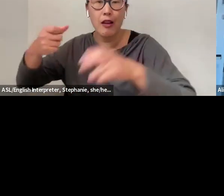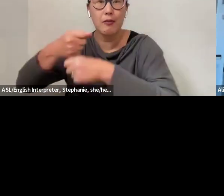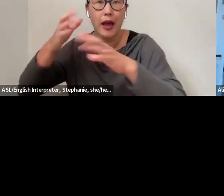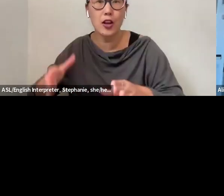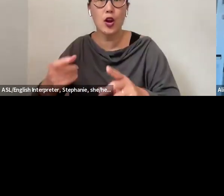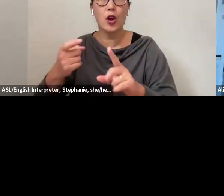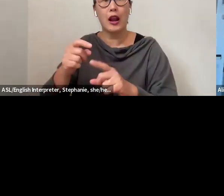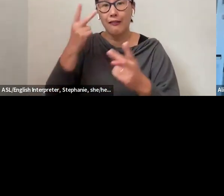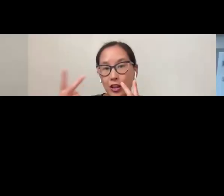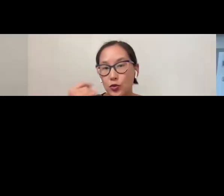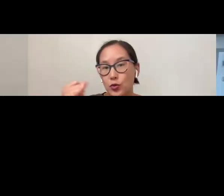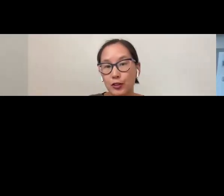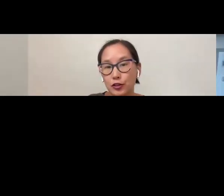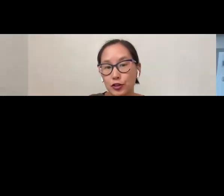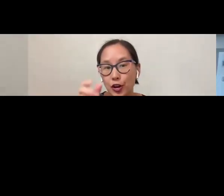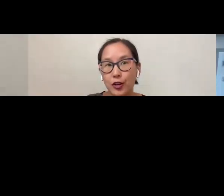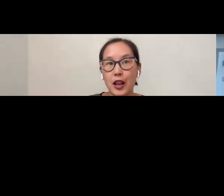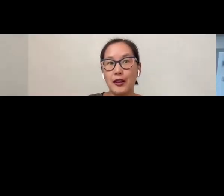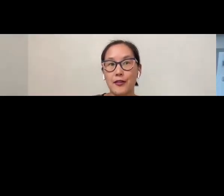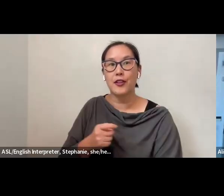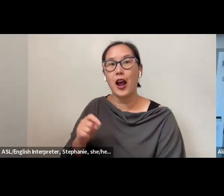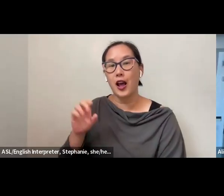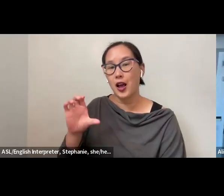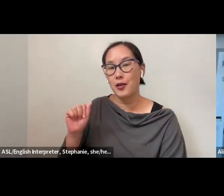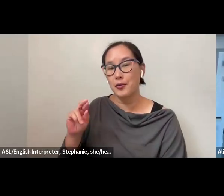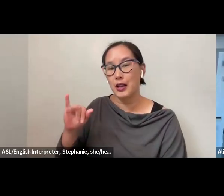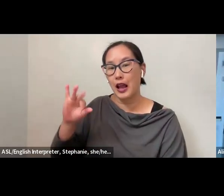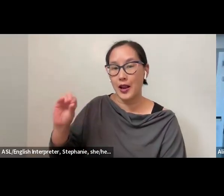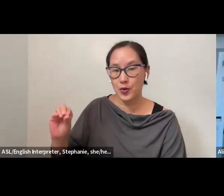whose film I Told You So is in Superfest this year.